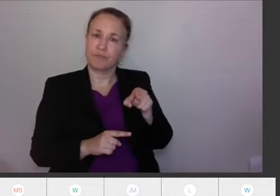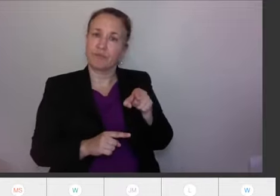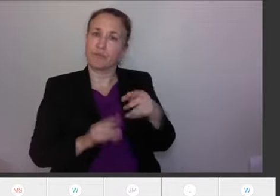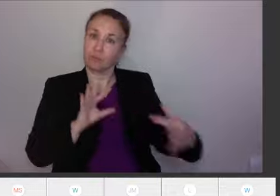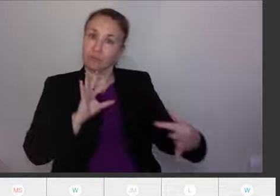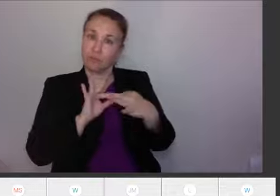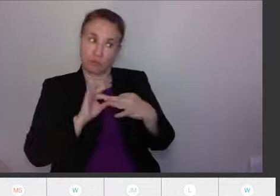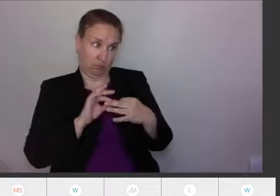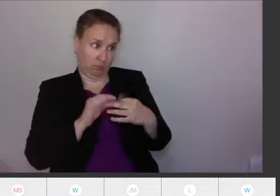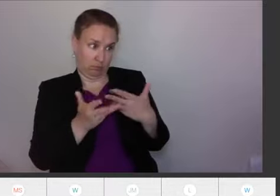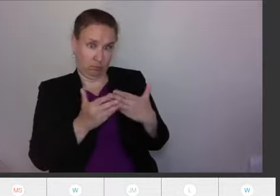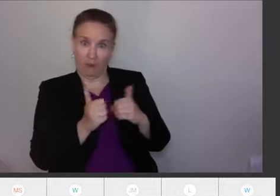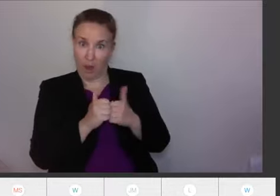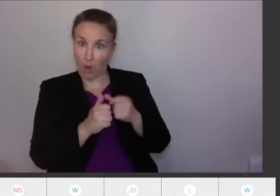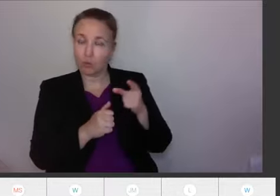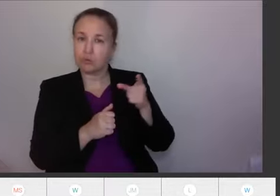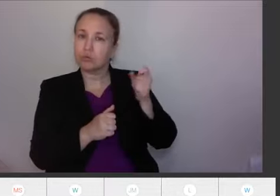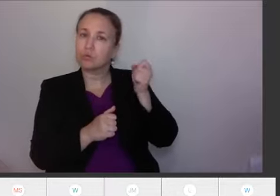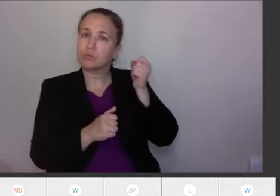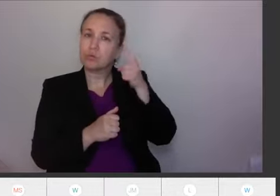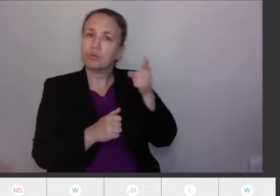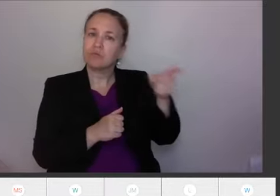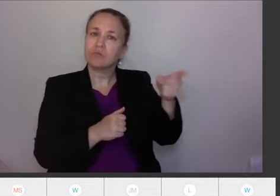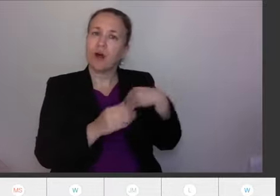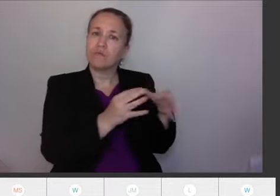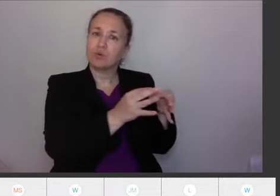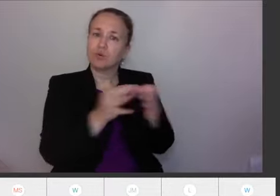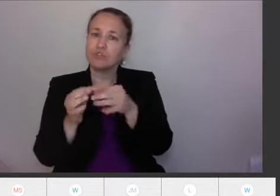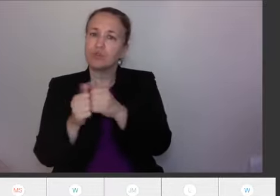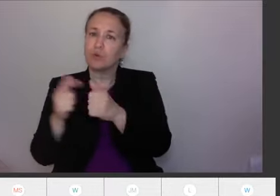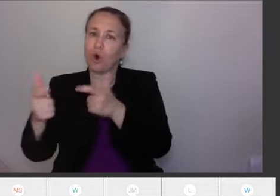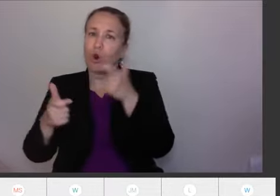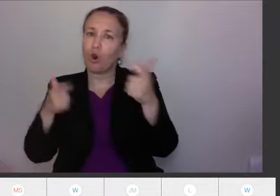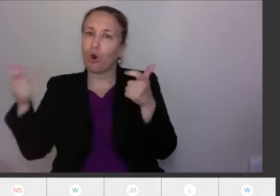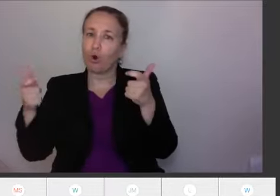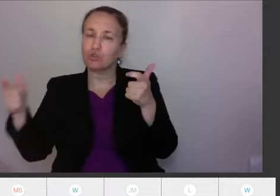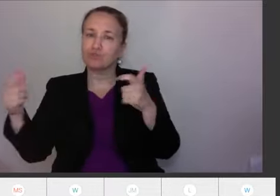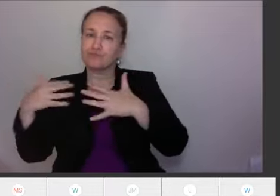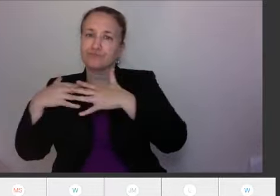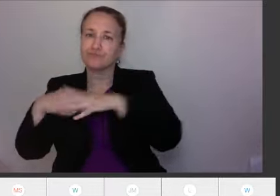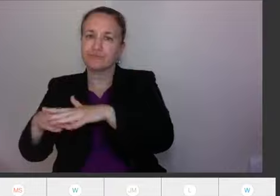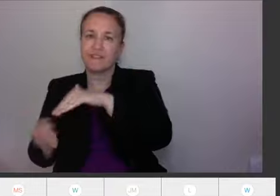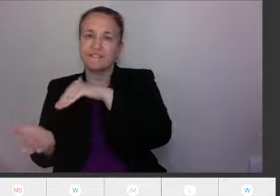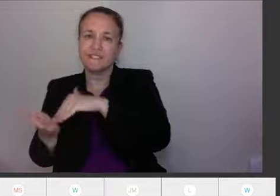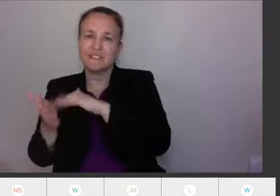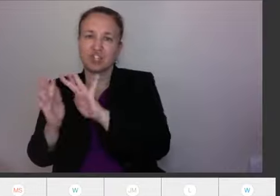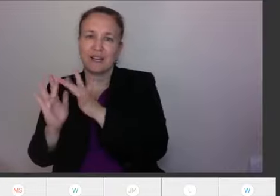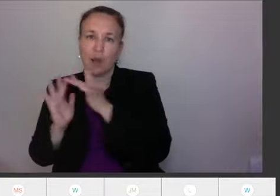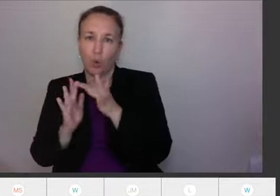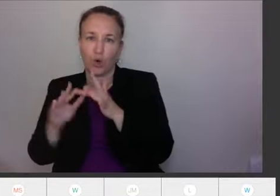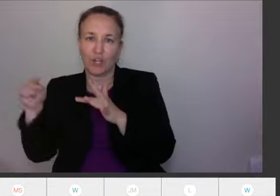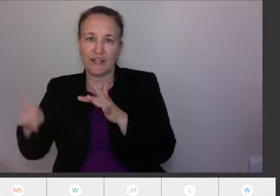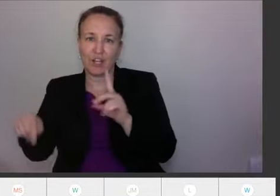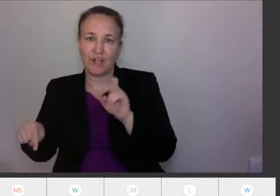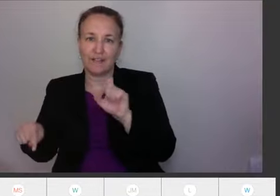them is they have a relationship with a very large integrated physician network here in the delaware valley